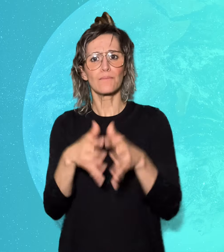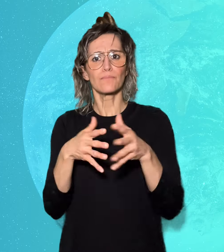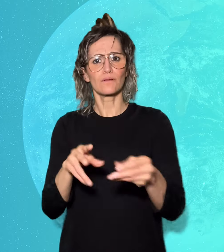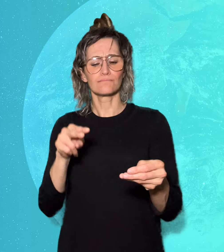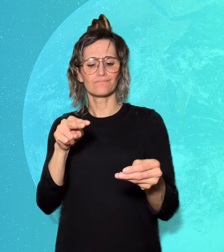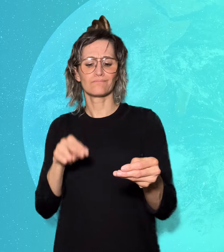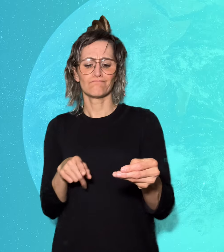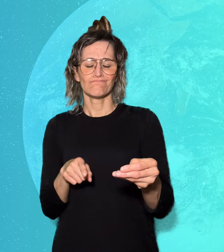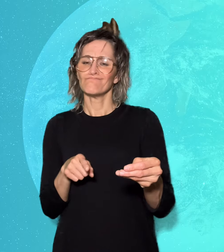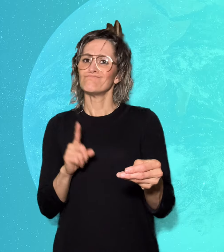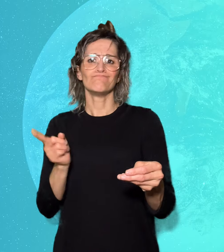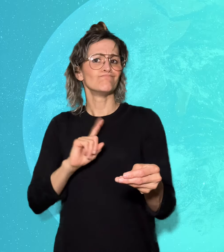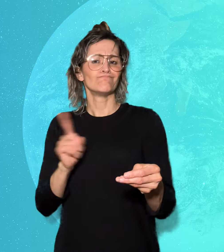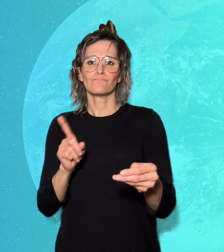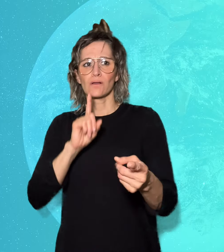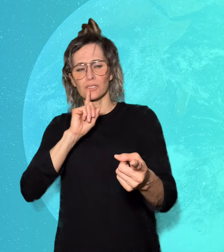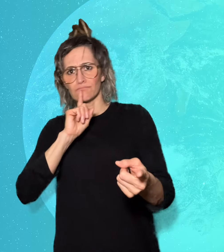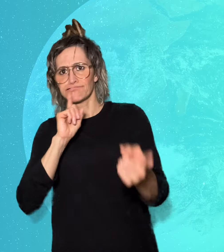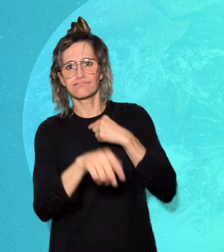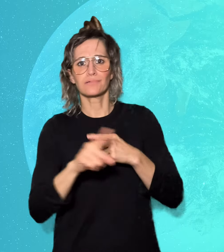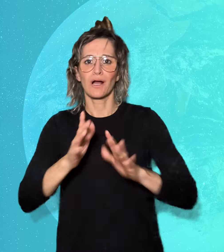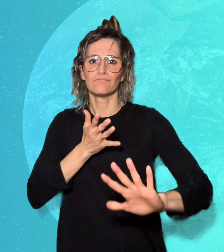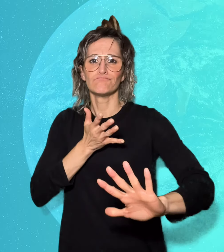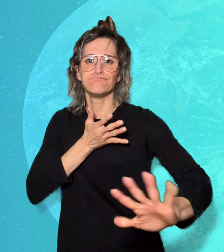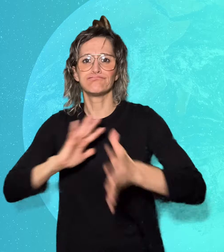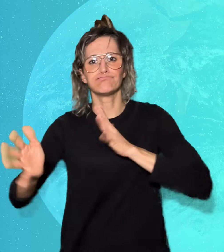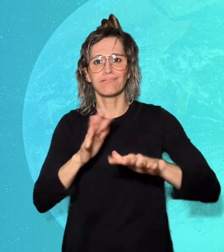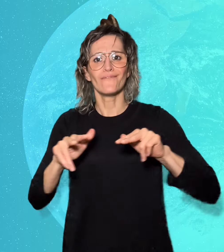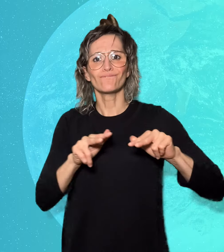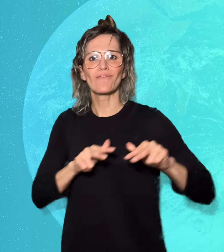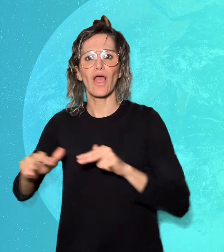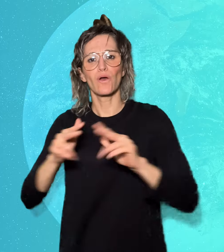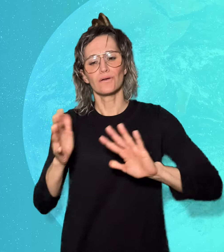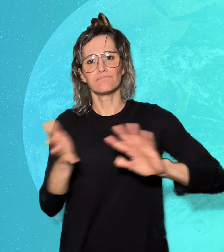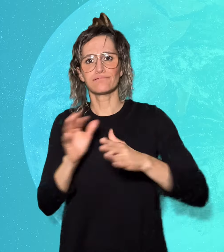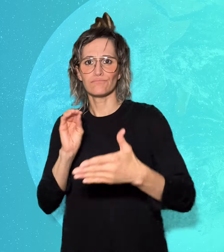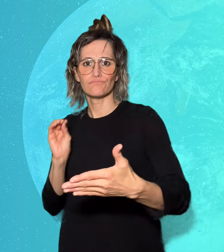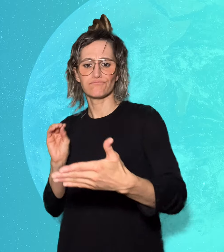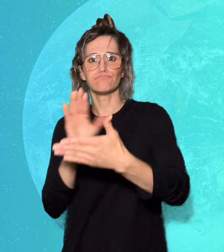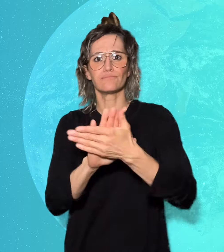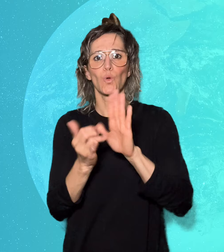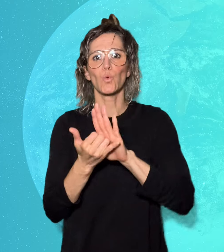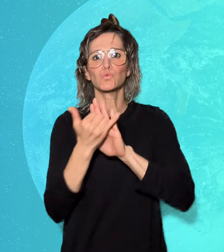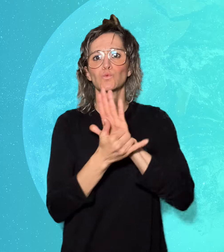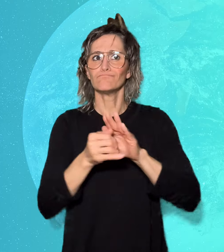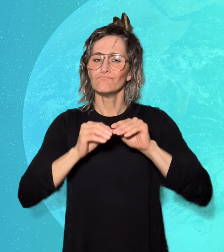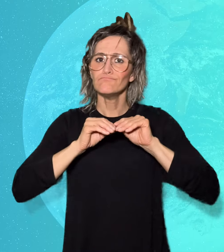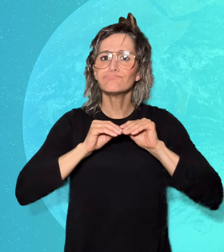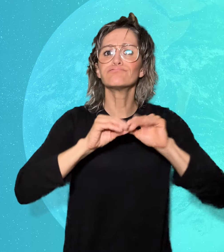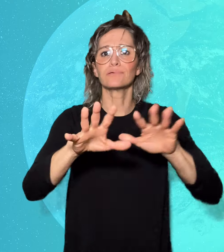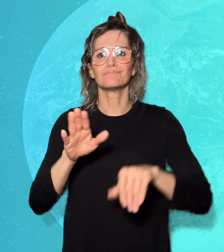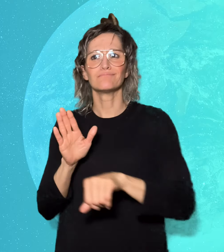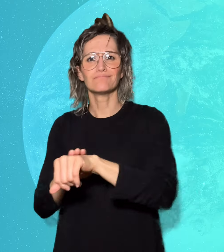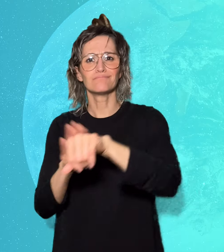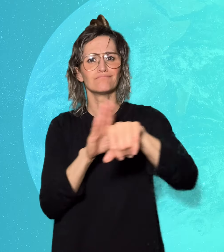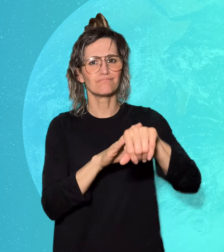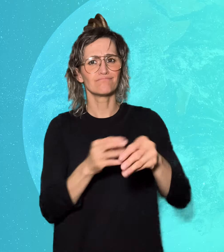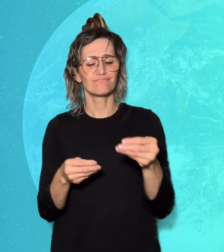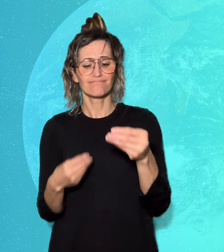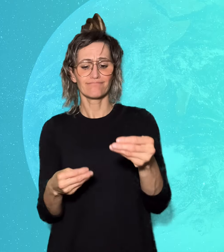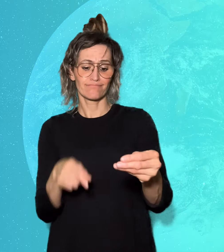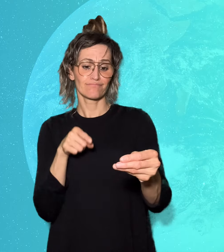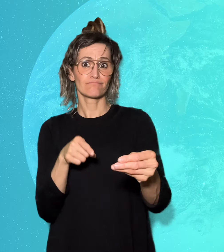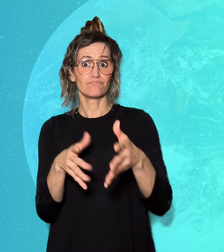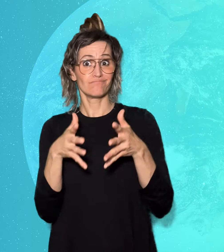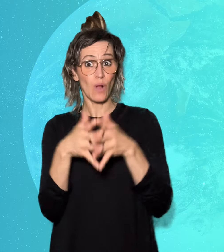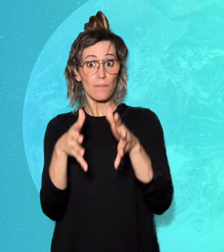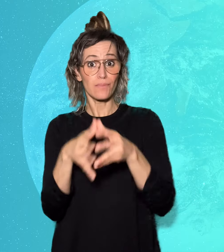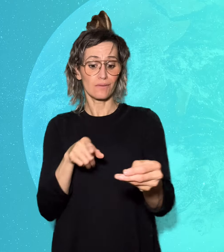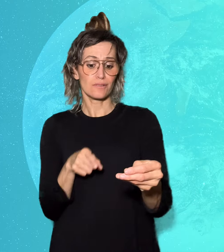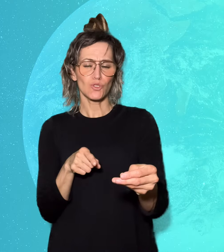called the report misleading and irresponsible in a video posted